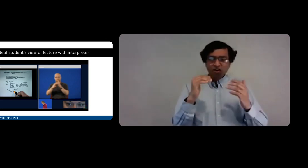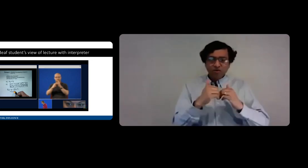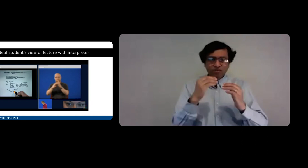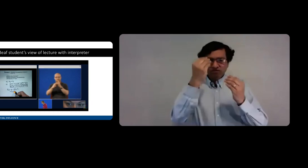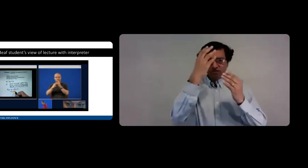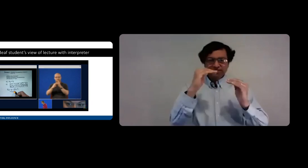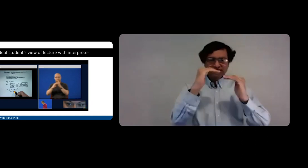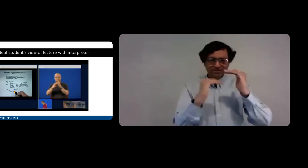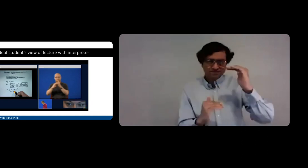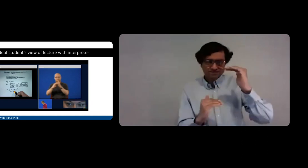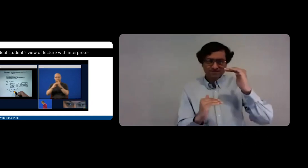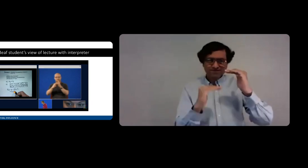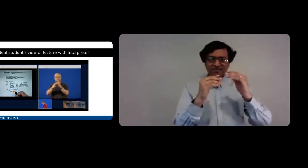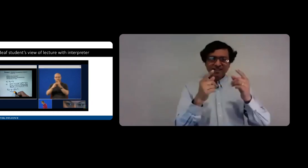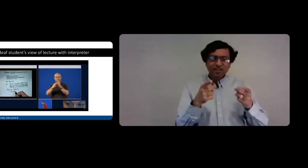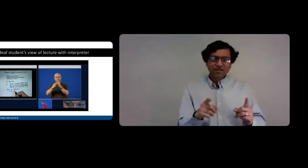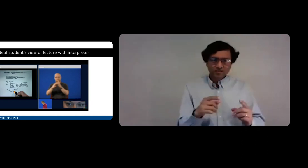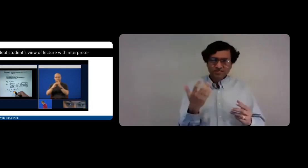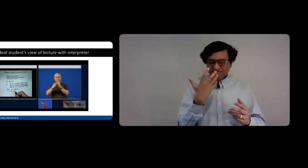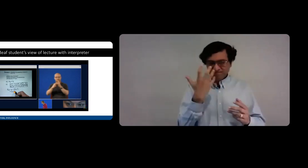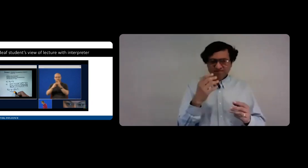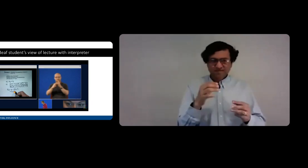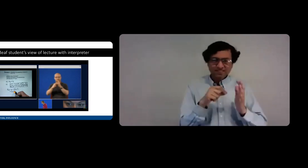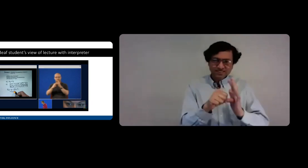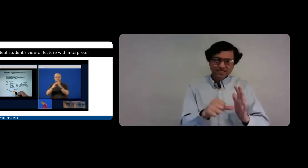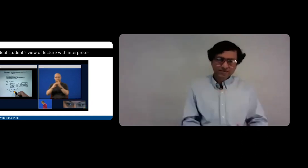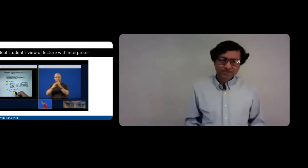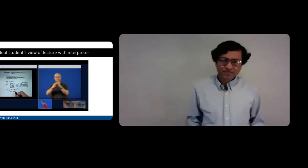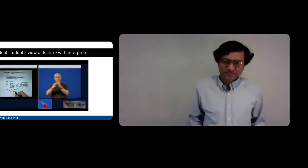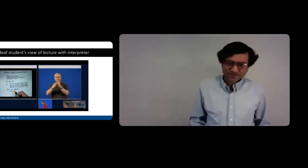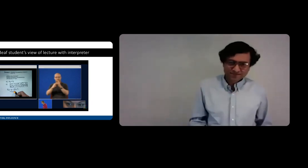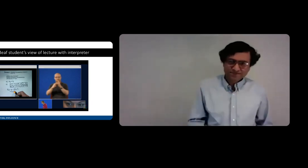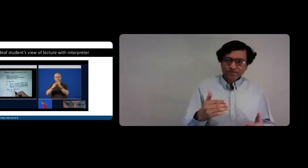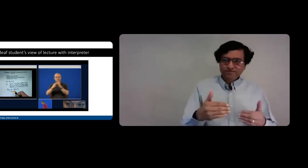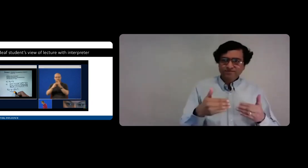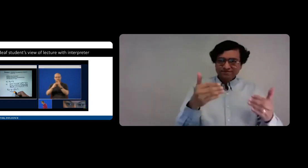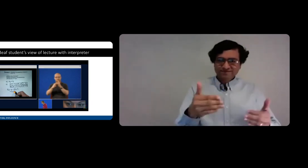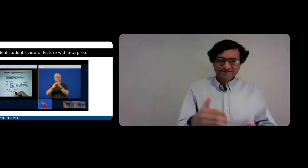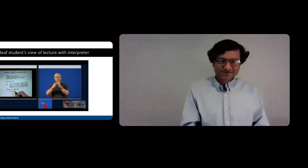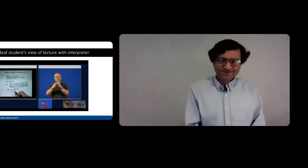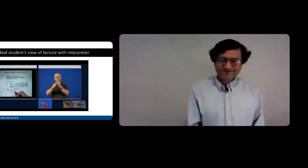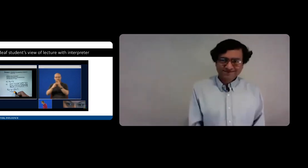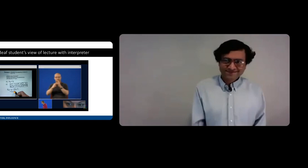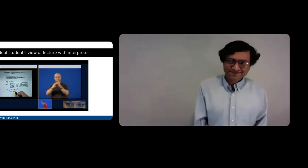the audio when the student looks at the content so that you can see what information you do